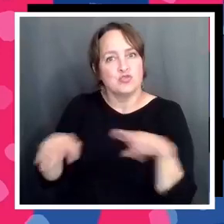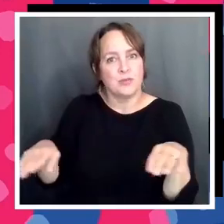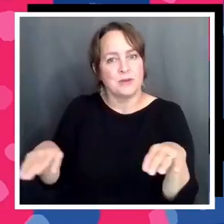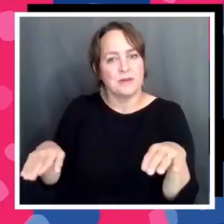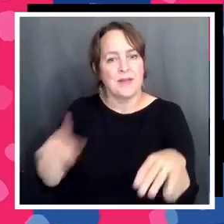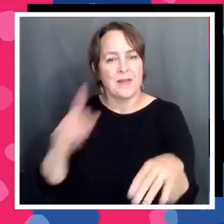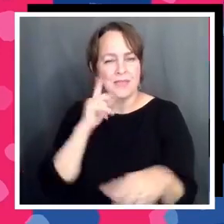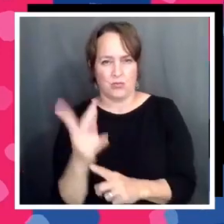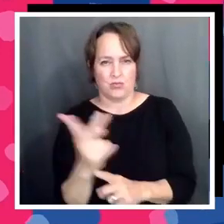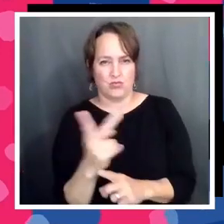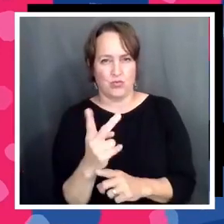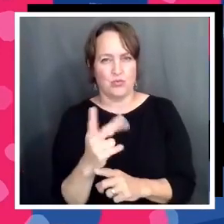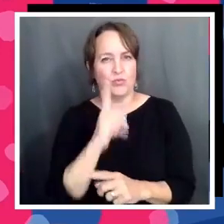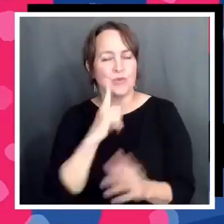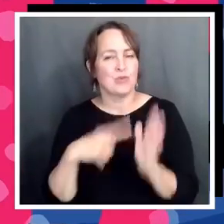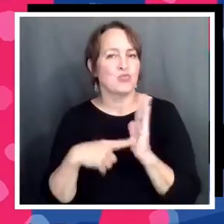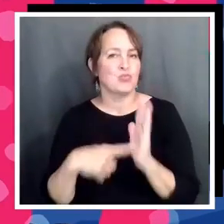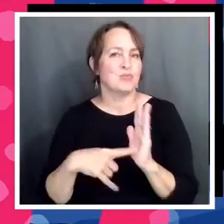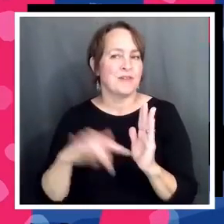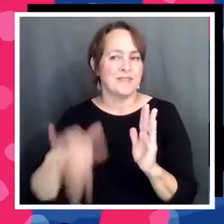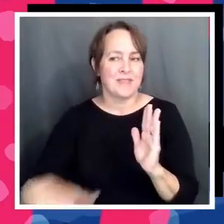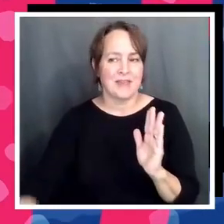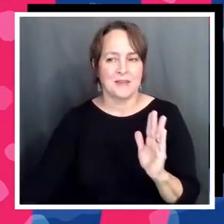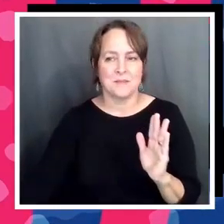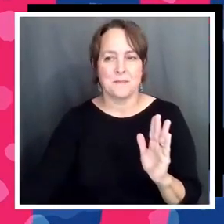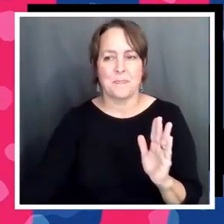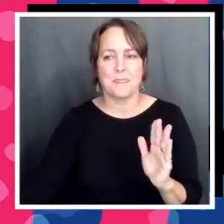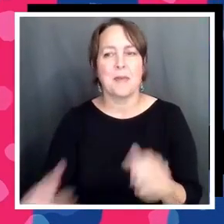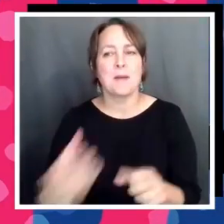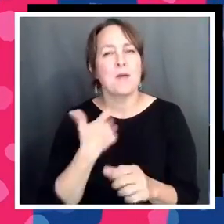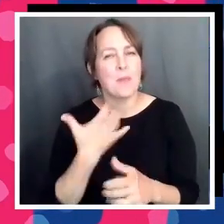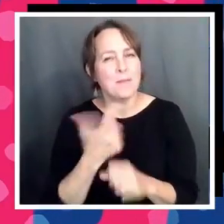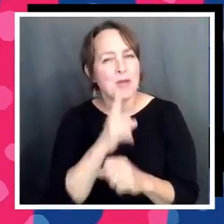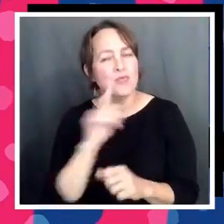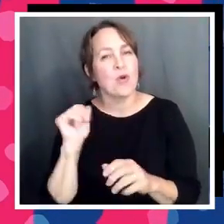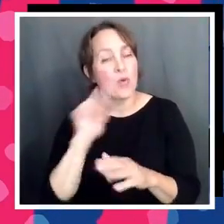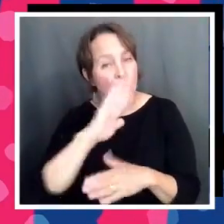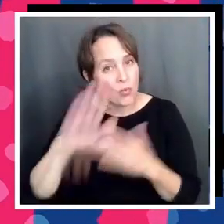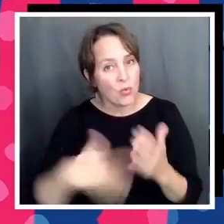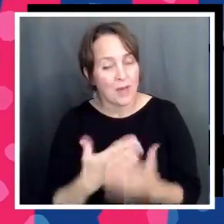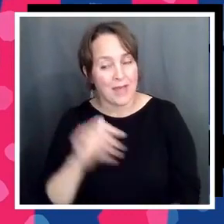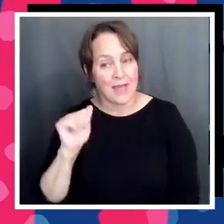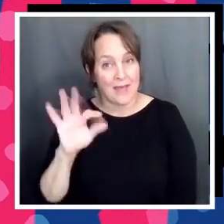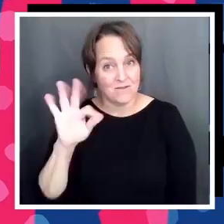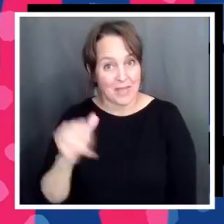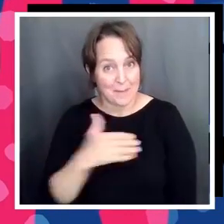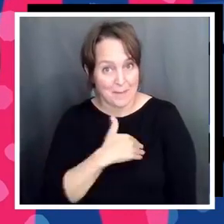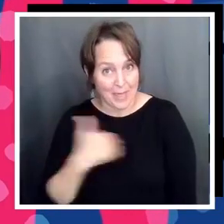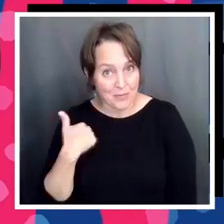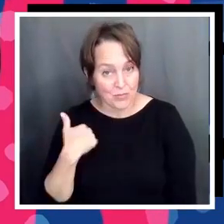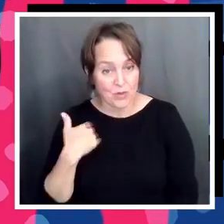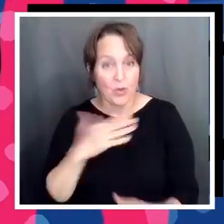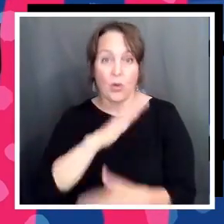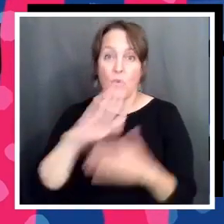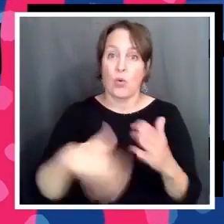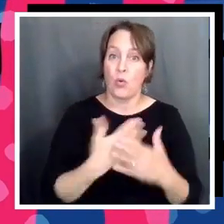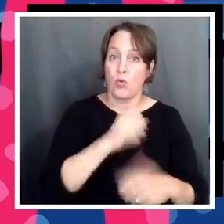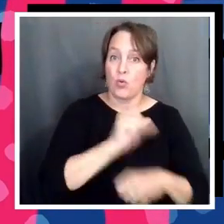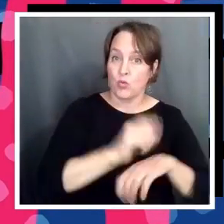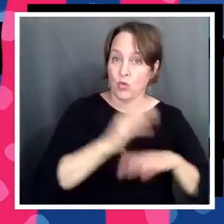TODAY, IT'S NOT JUST A JOB, IT'S A CAREER WE HAVE A LOT OF AFA MEMBERS WHO HAVE CHILDREN.